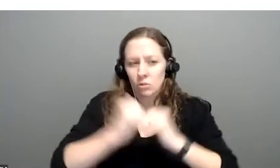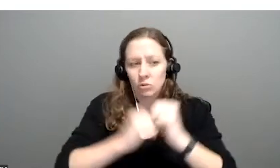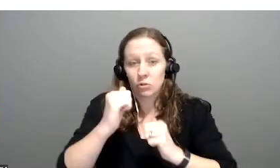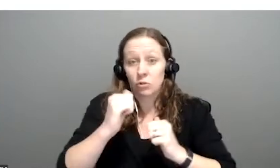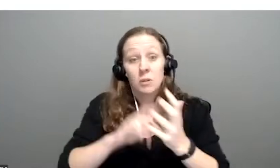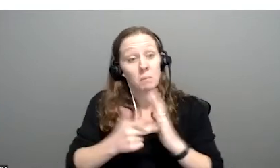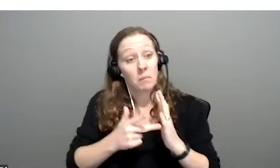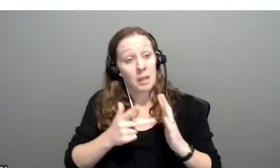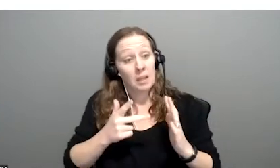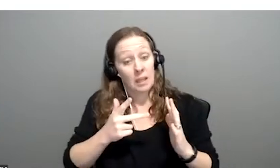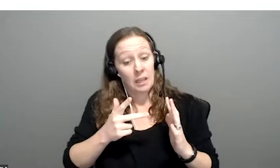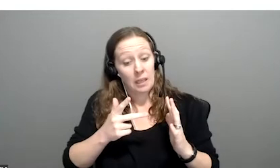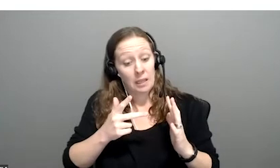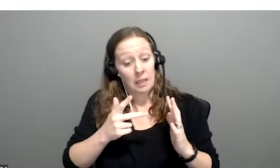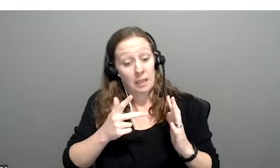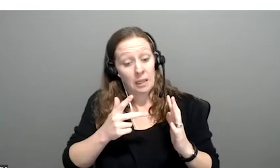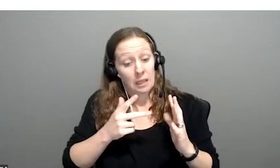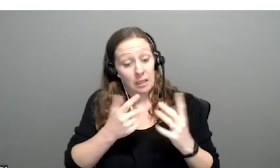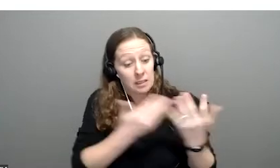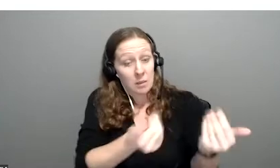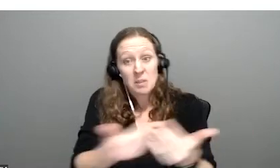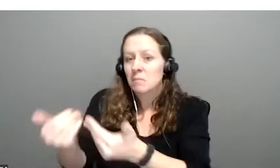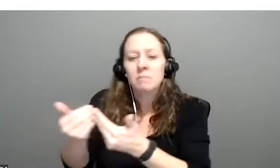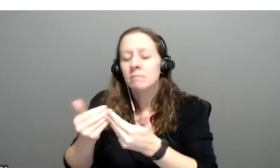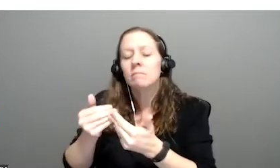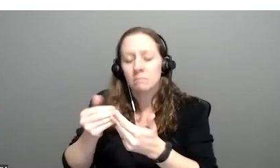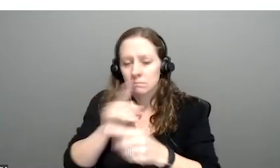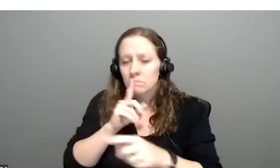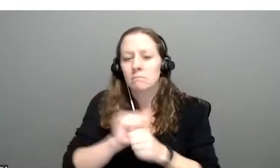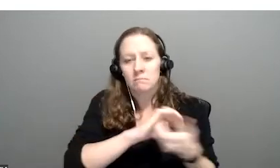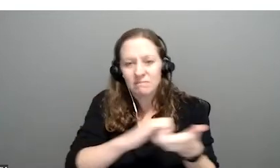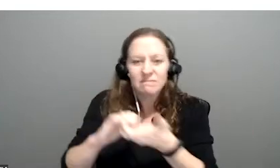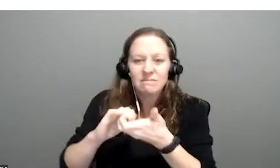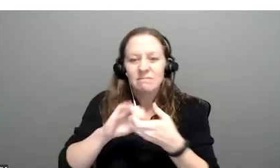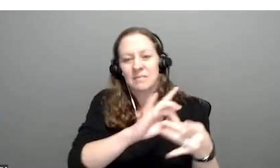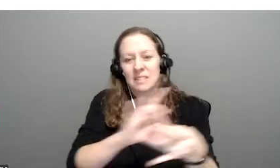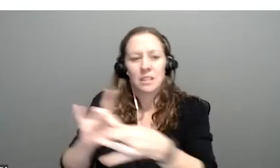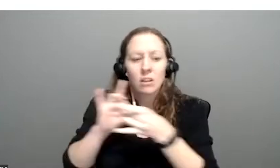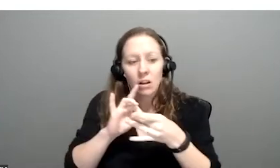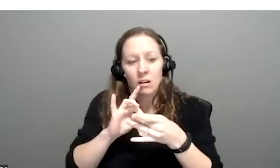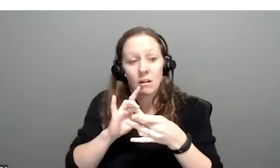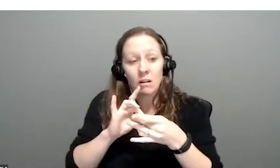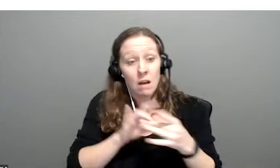and are interconnected to one another, and no single aspect of identity is any more important